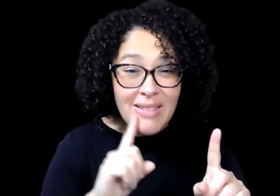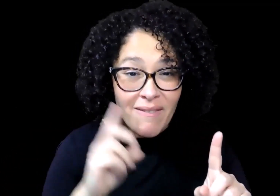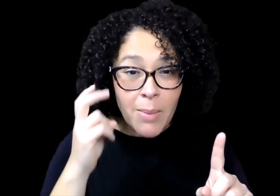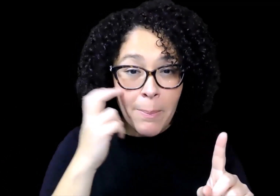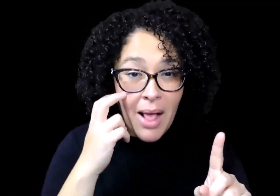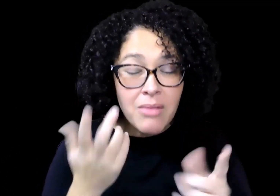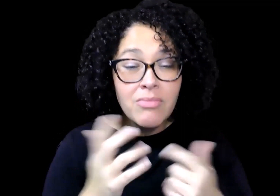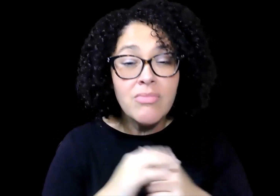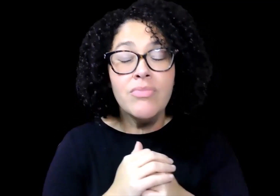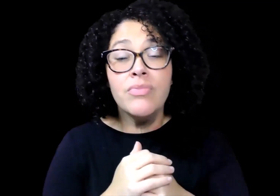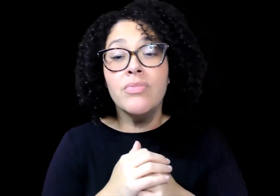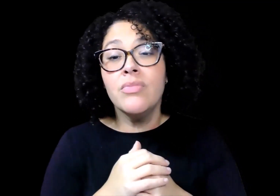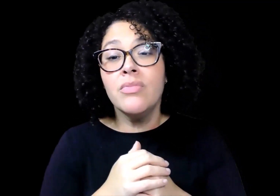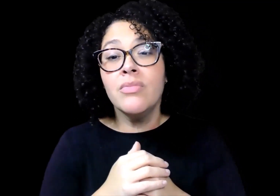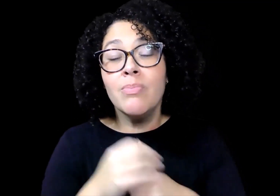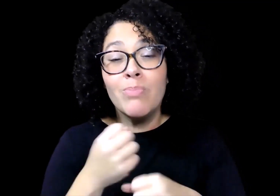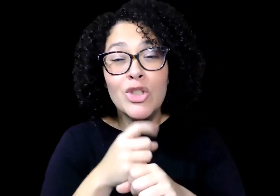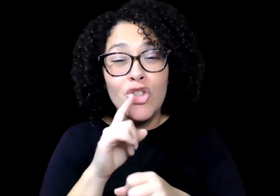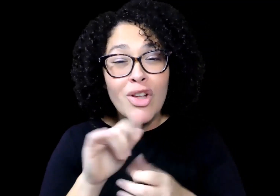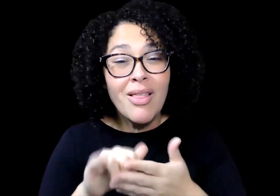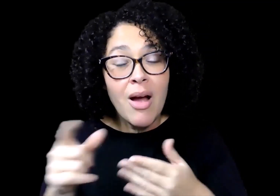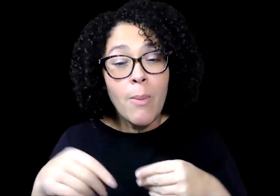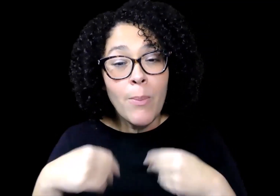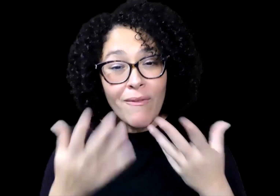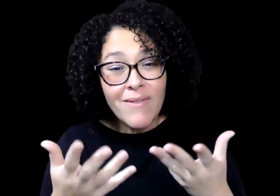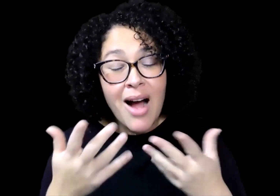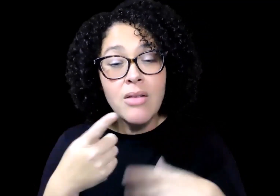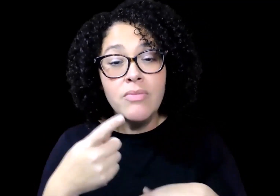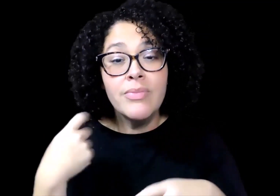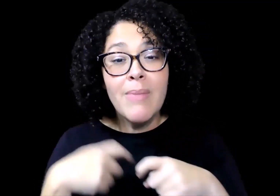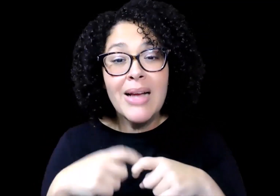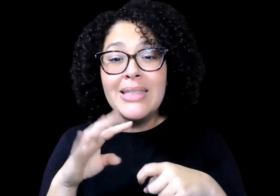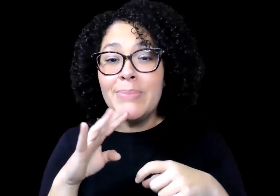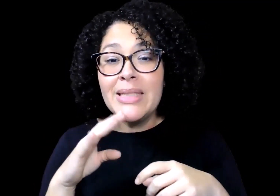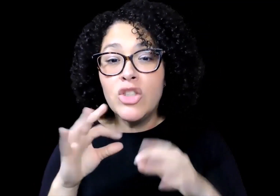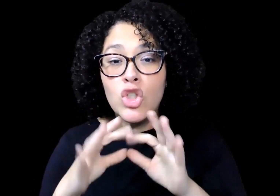make sure that there are interpreters for deafblind people make sure that you provide